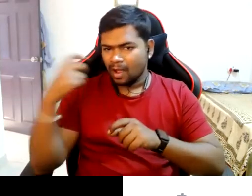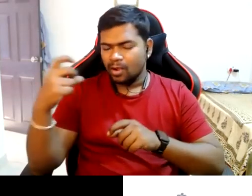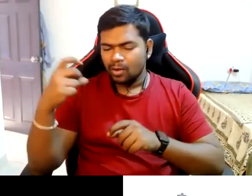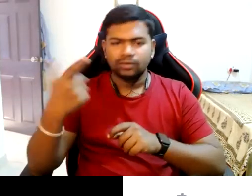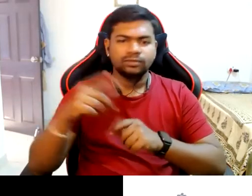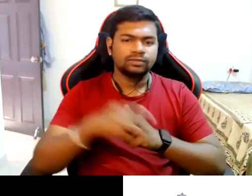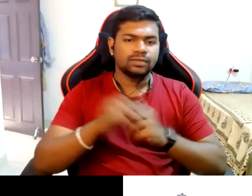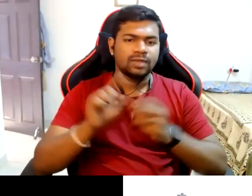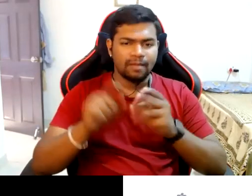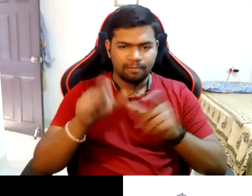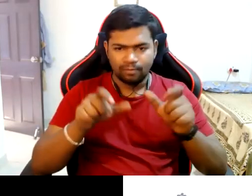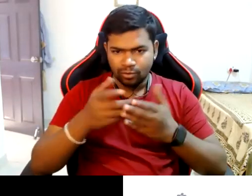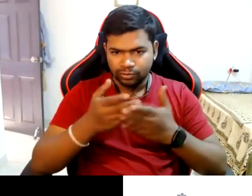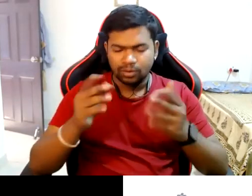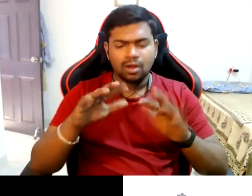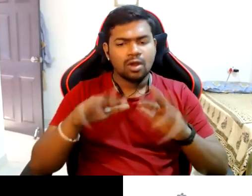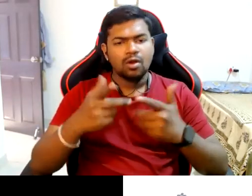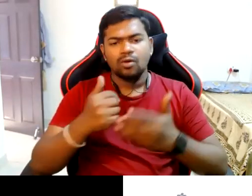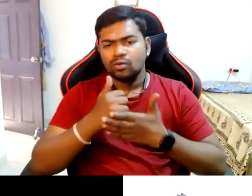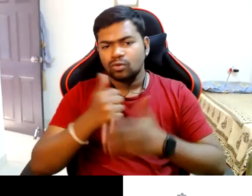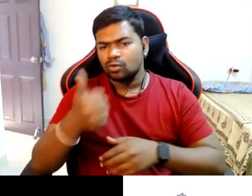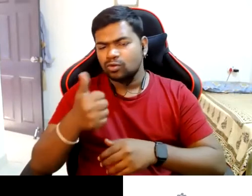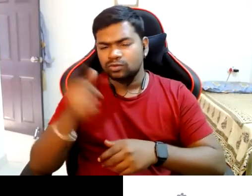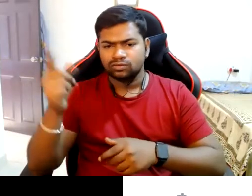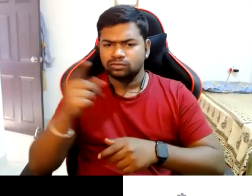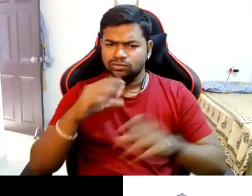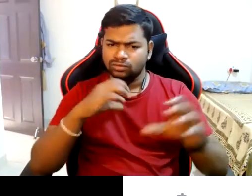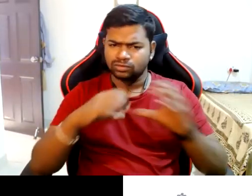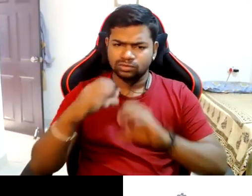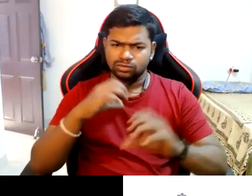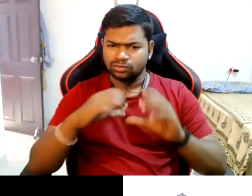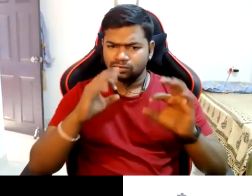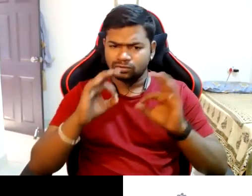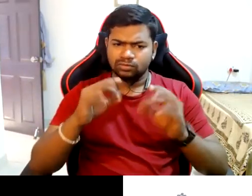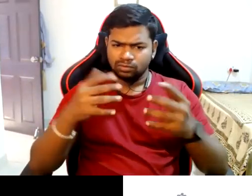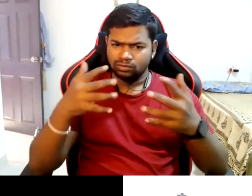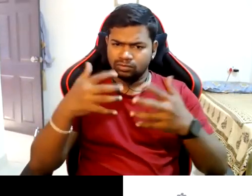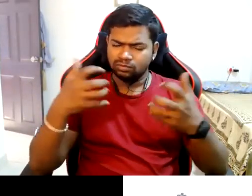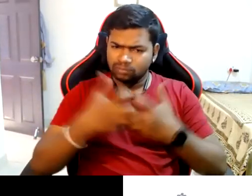how, how good what they with your there was. Or there was some level of difficulty in all of